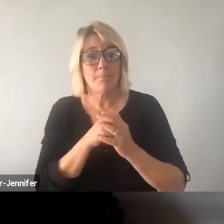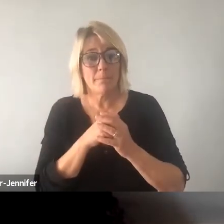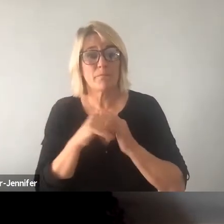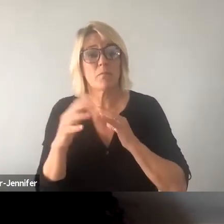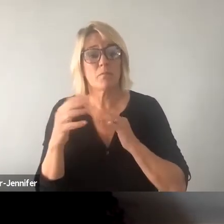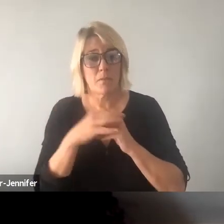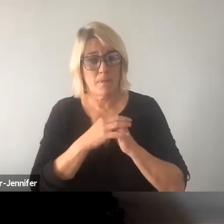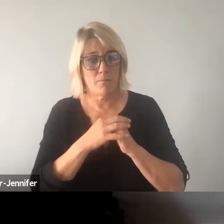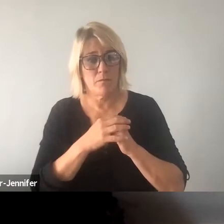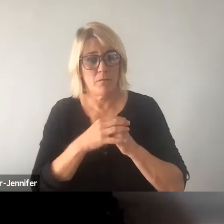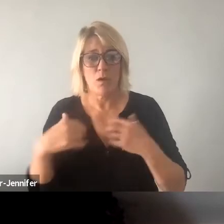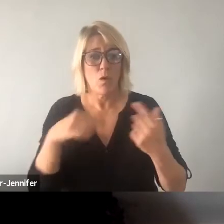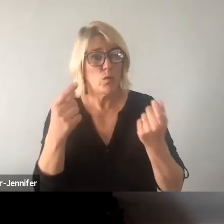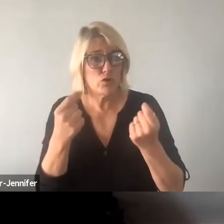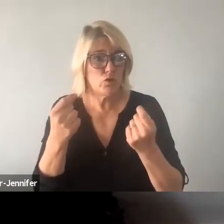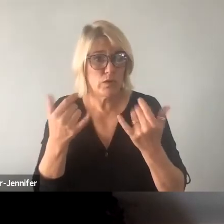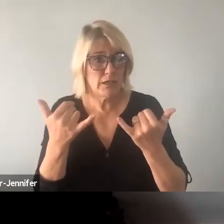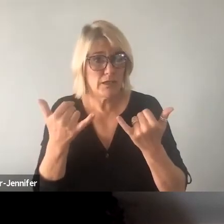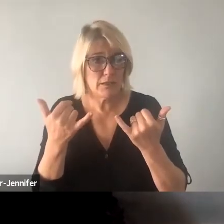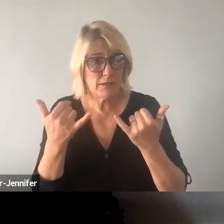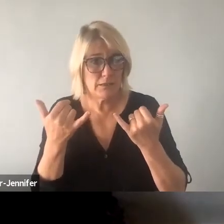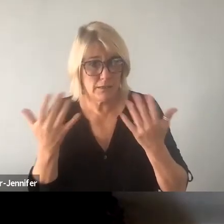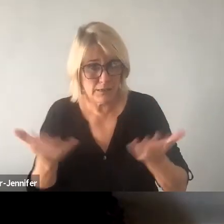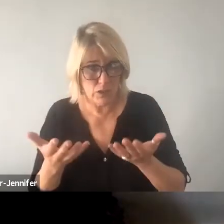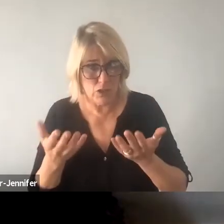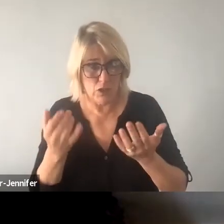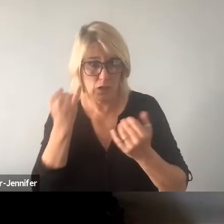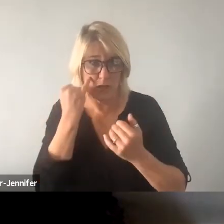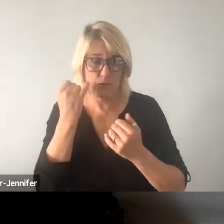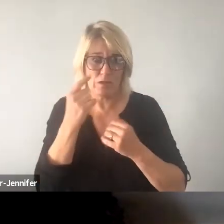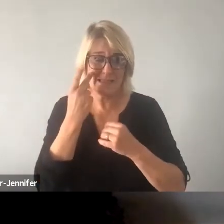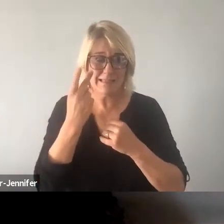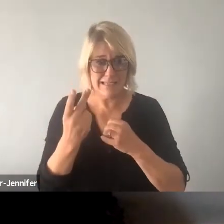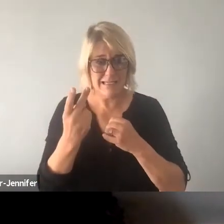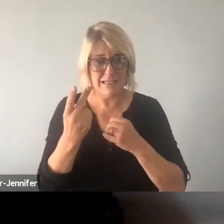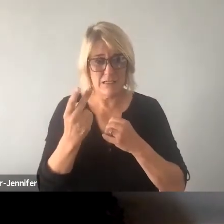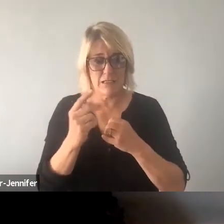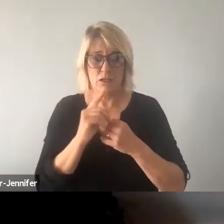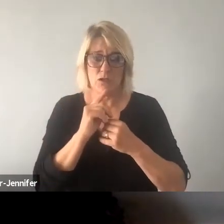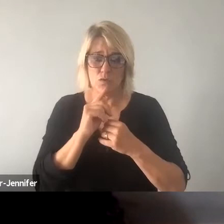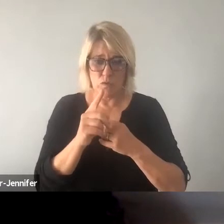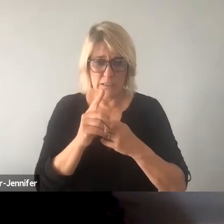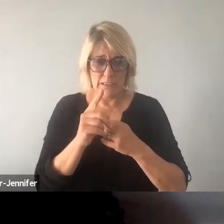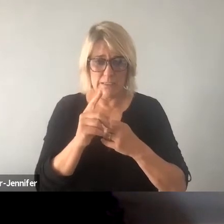disabilities and people without